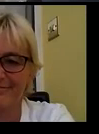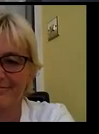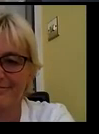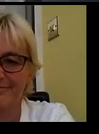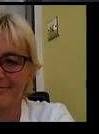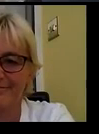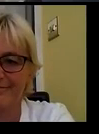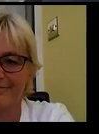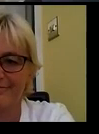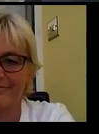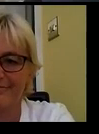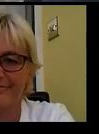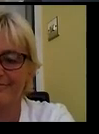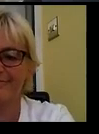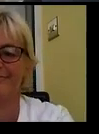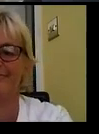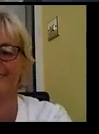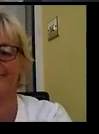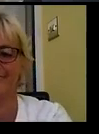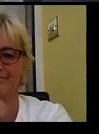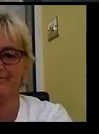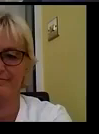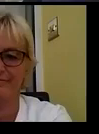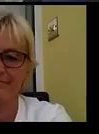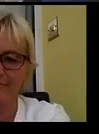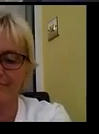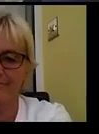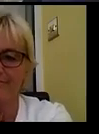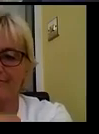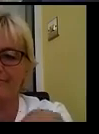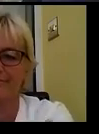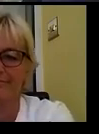people we'll be doing further ones of these with our leading lay negotiators